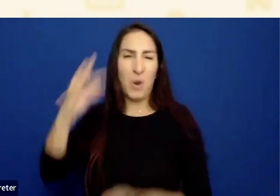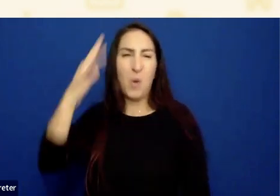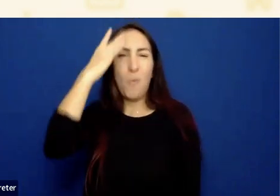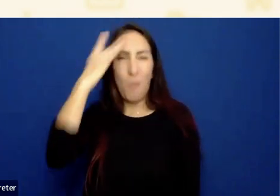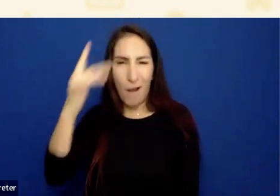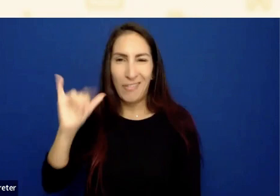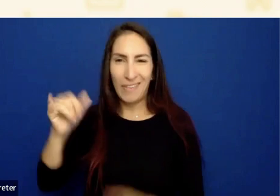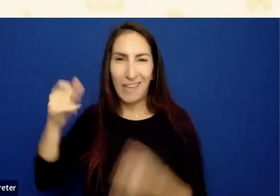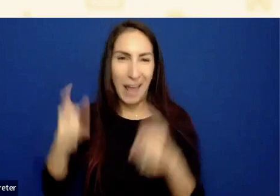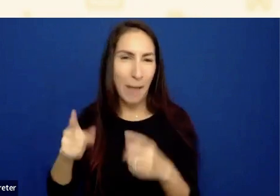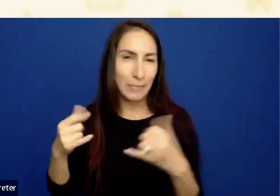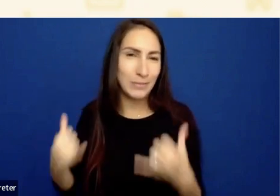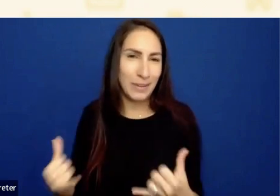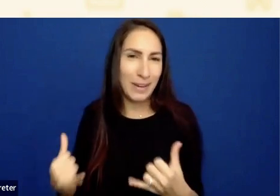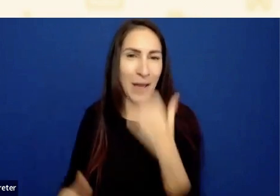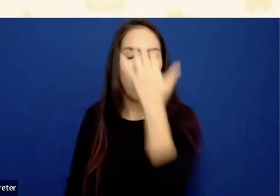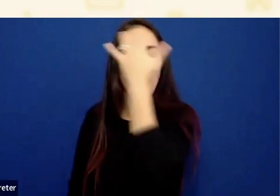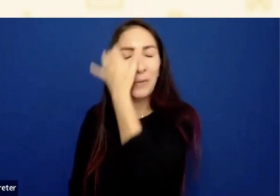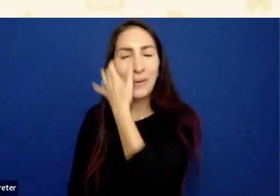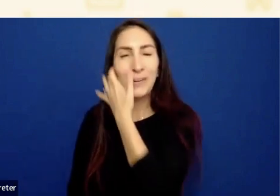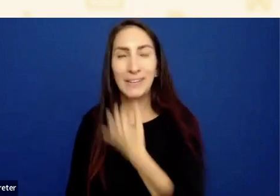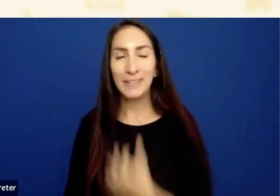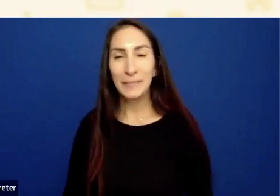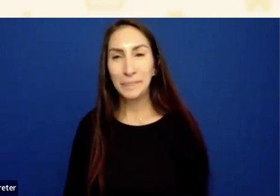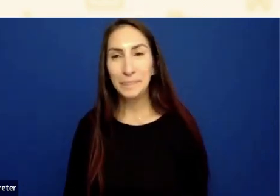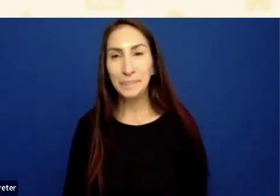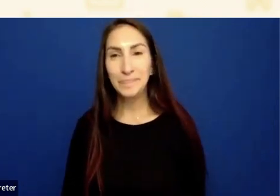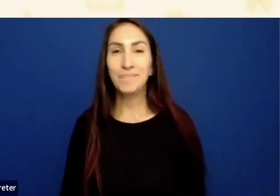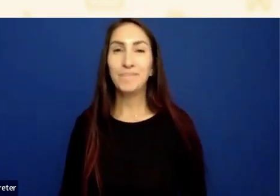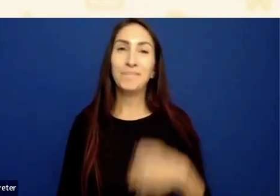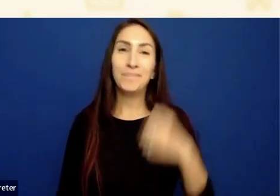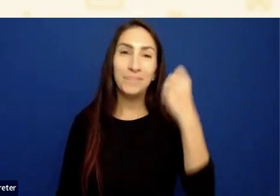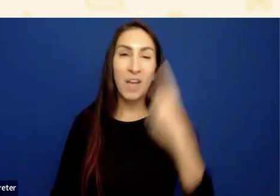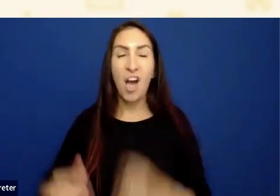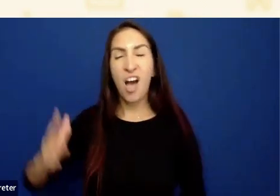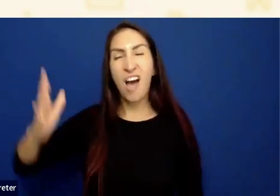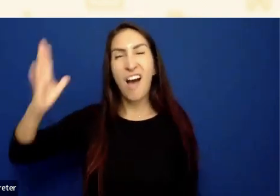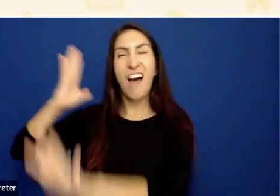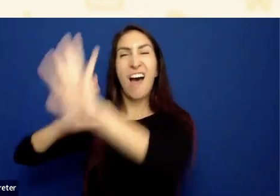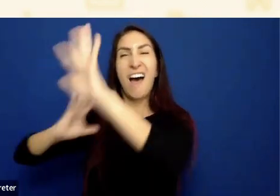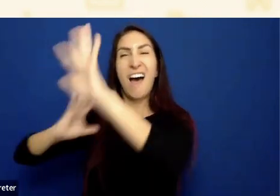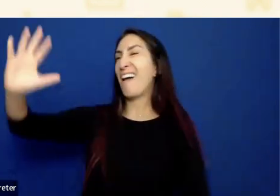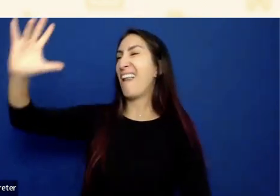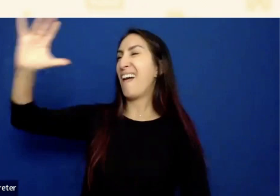It’s because ages and ages ago when WordPress was originally set up,